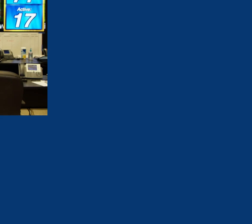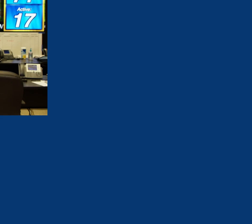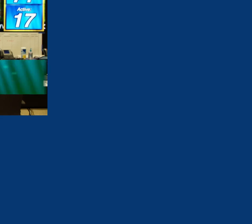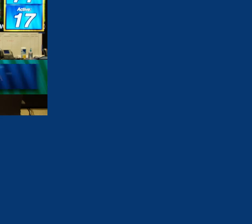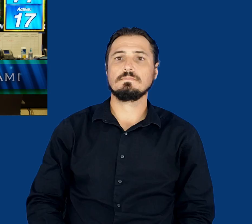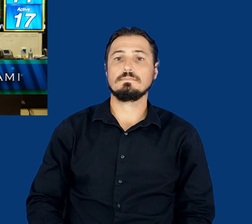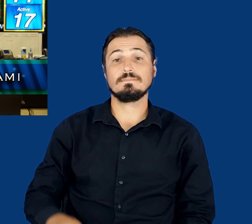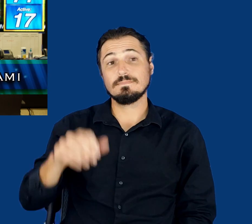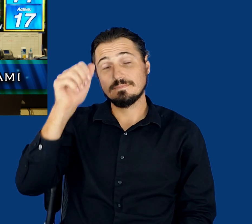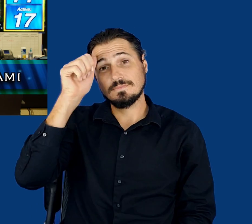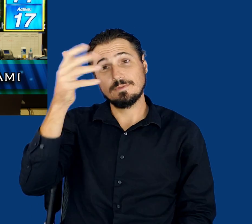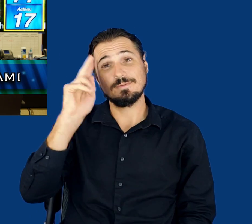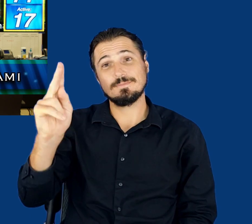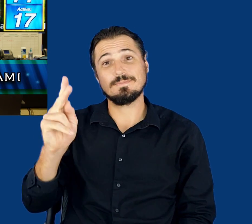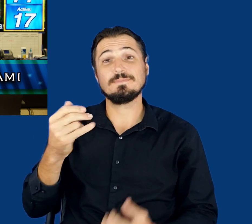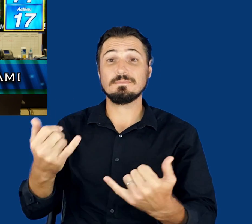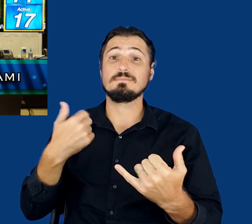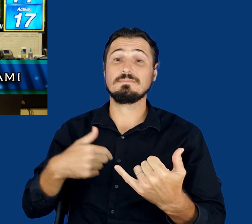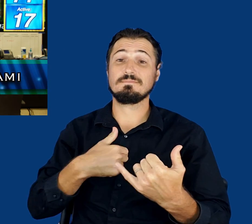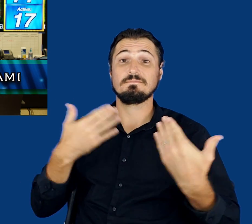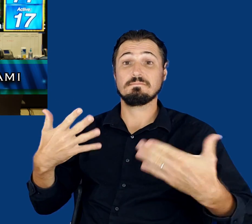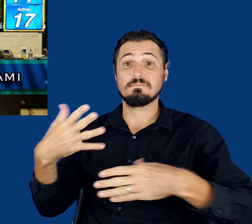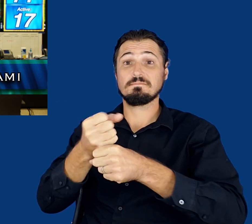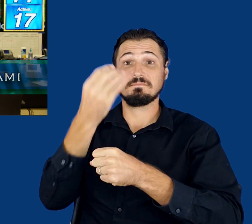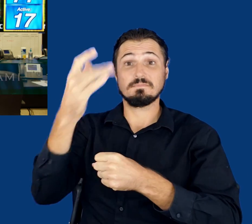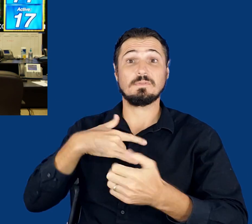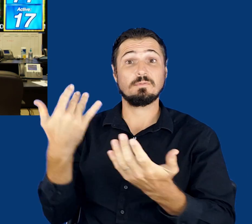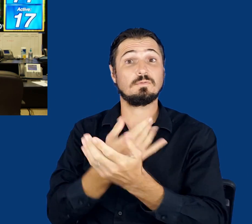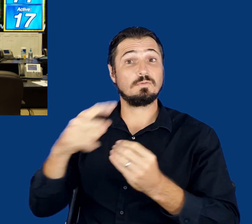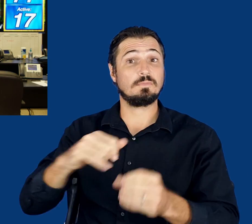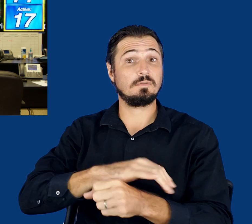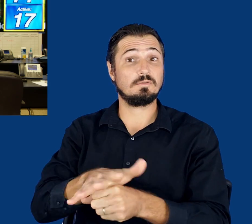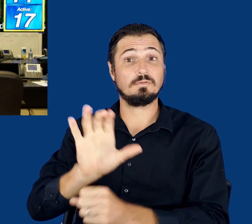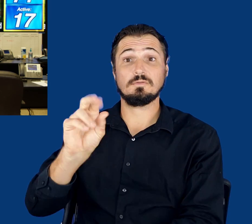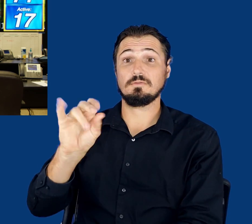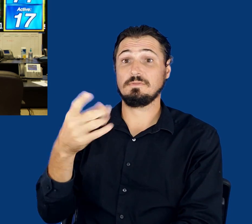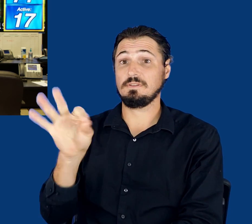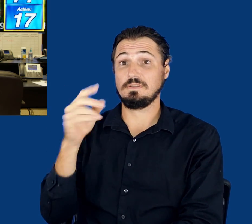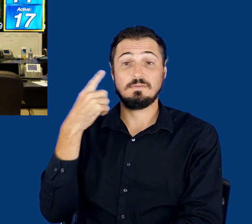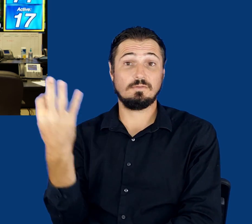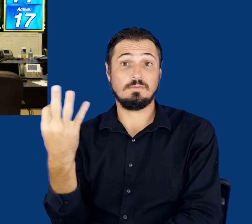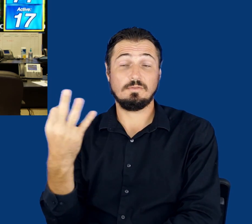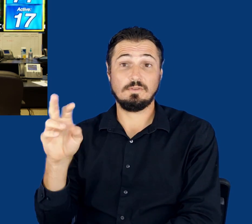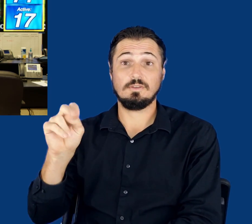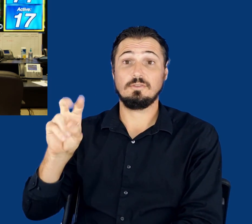Aloha Kaua‘i. Here is our COVID-19 briefing from Team Kaua‘i for Friday, November 13. Happy Aloha Friday!